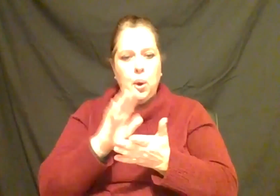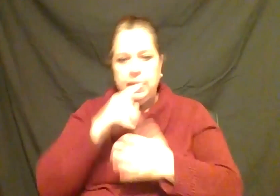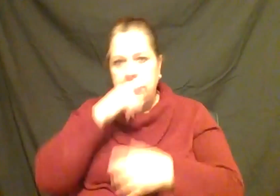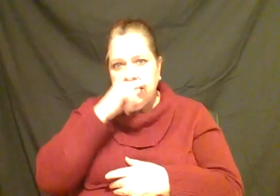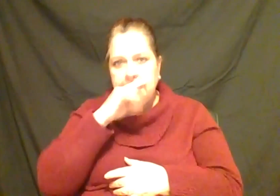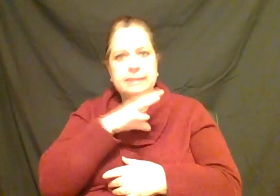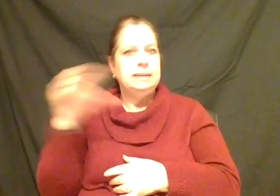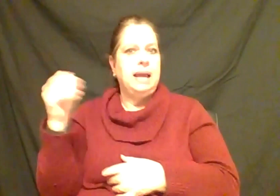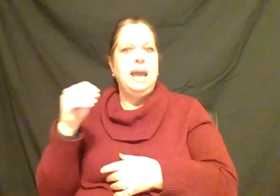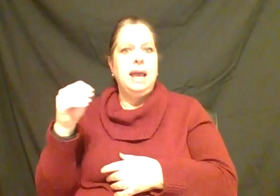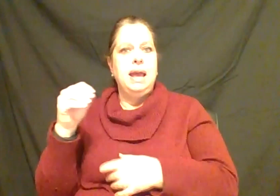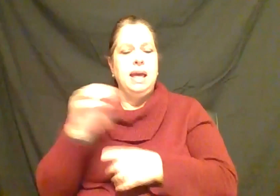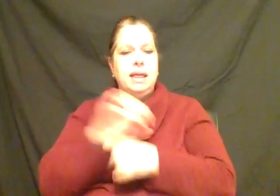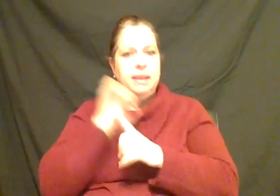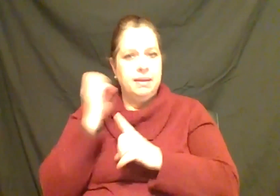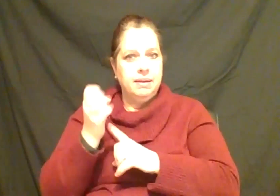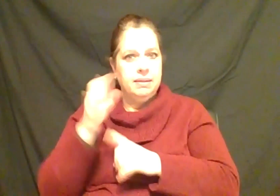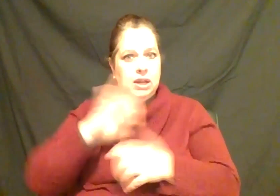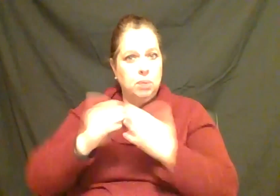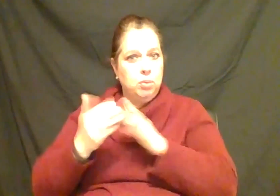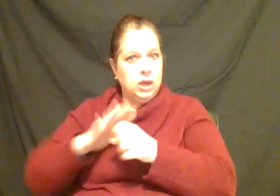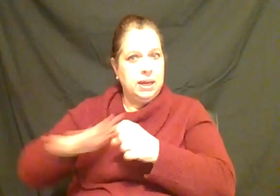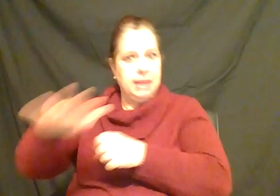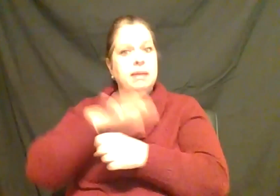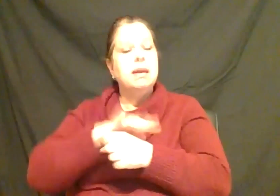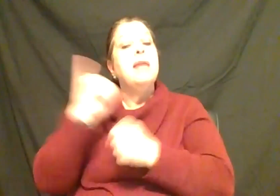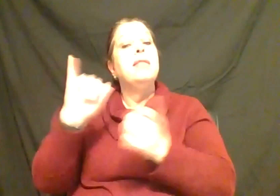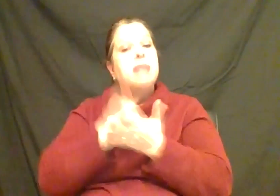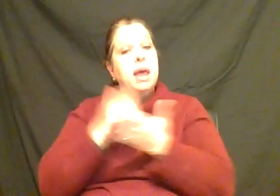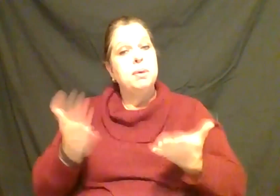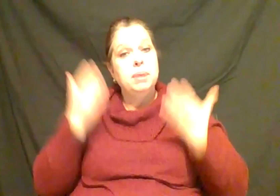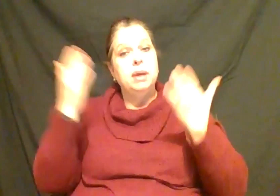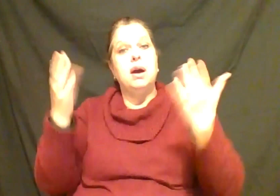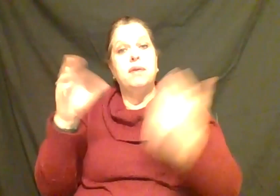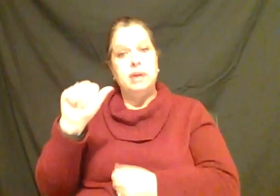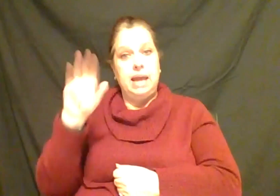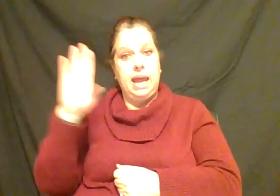in one of the slides that would be offered on an a b model obviously they have competitions